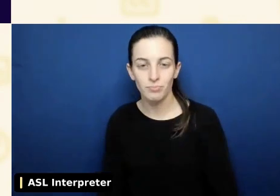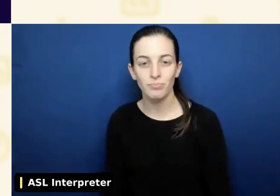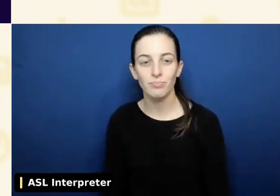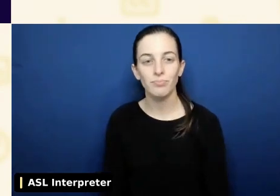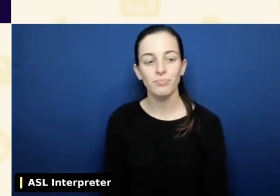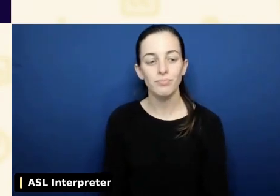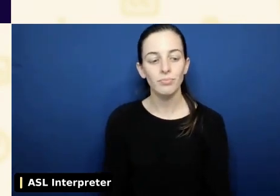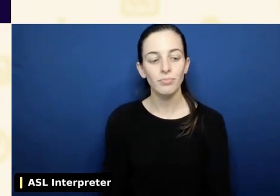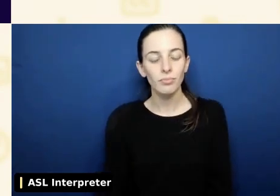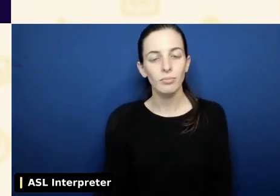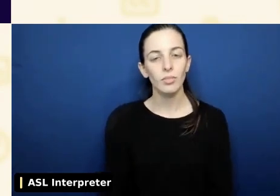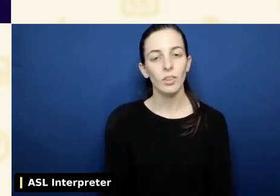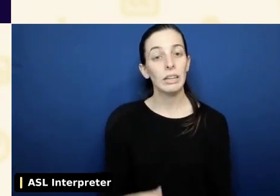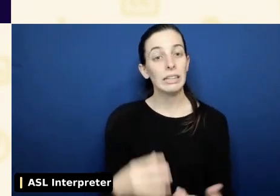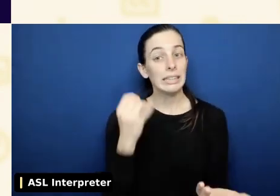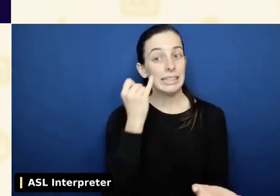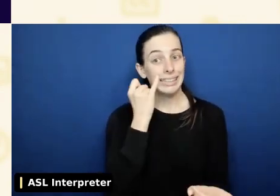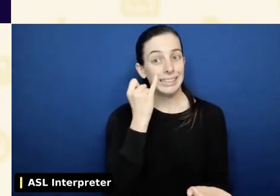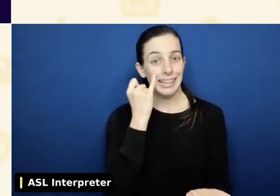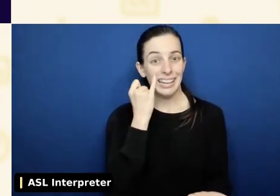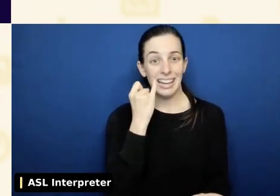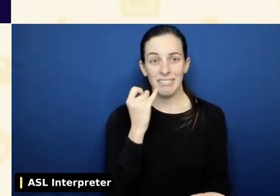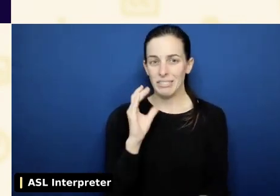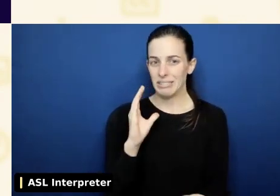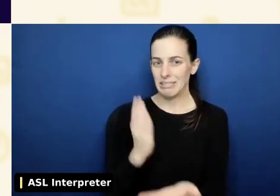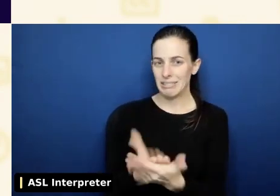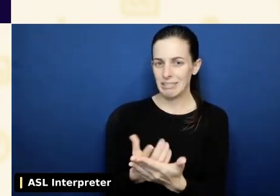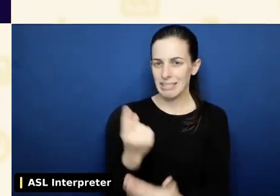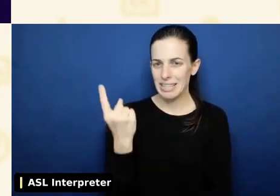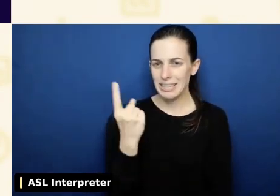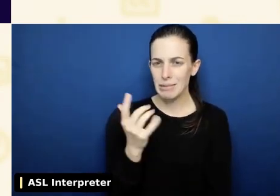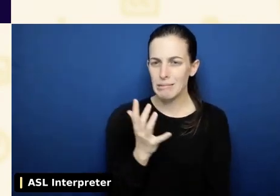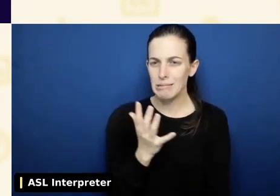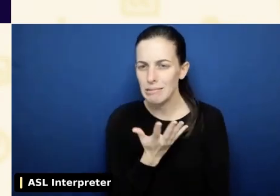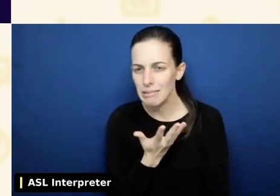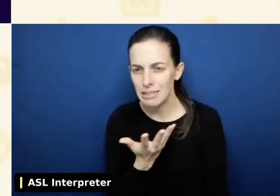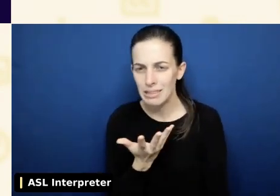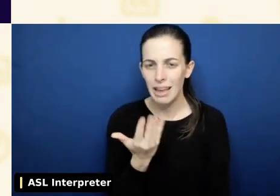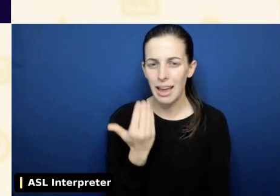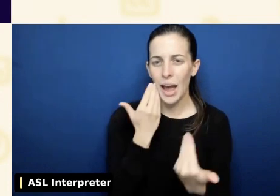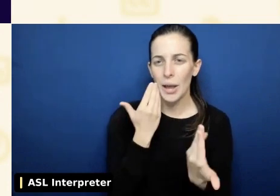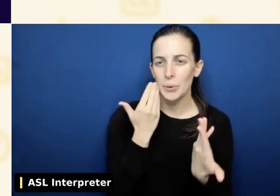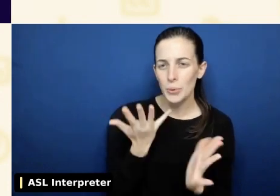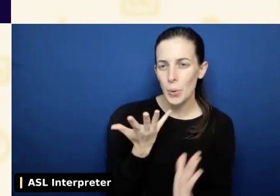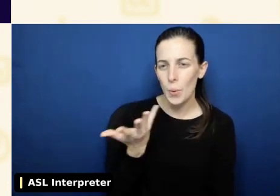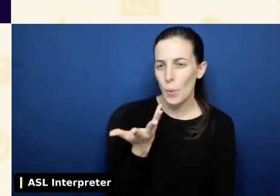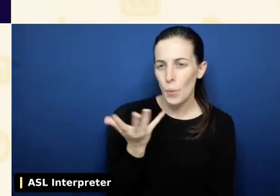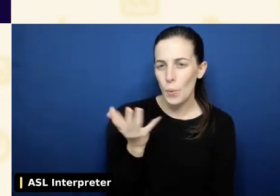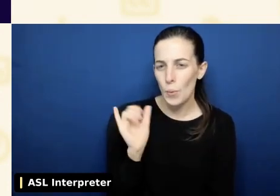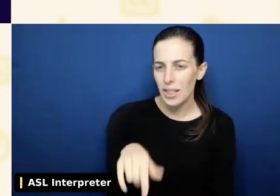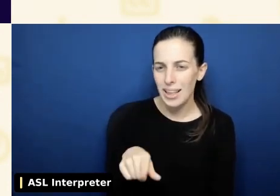What if we get to something that we're not sure about? So I can see this graduate programs, advanced degrees.